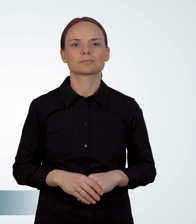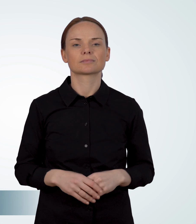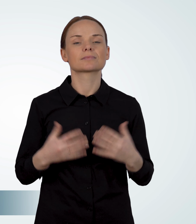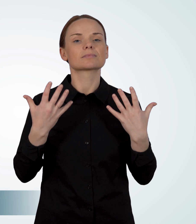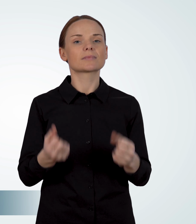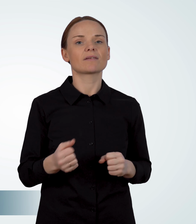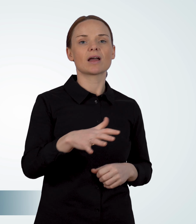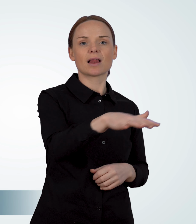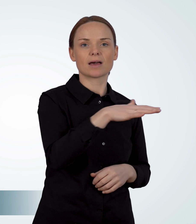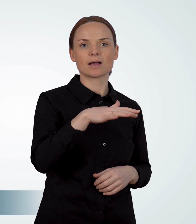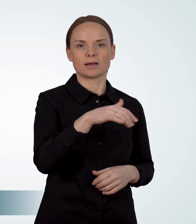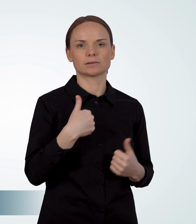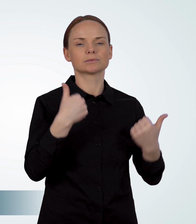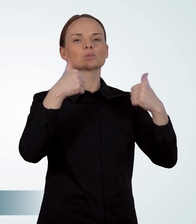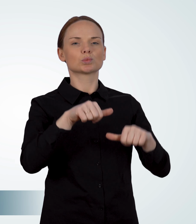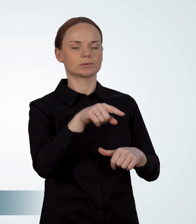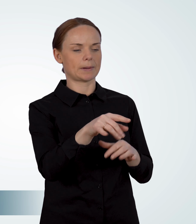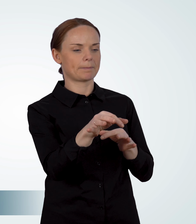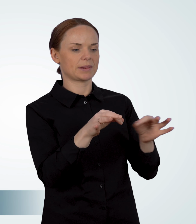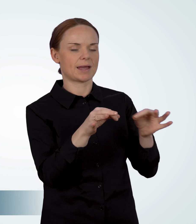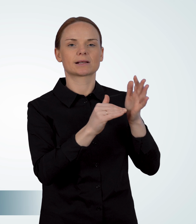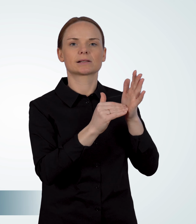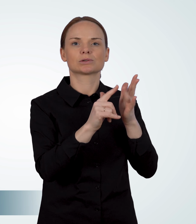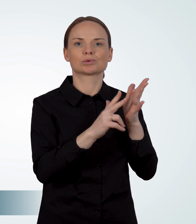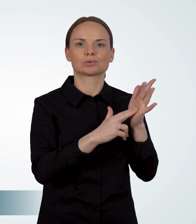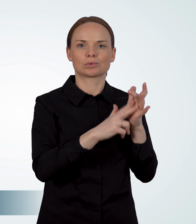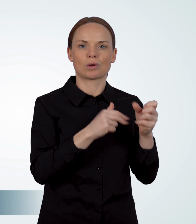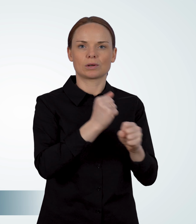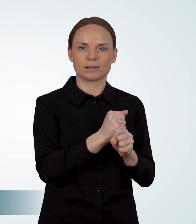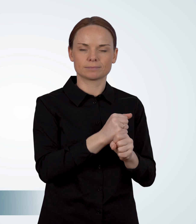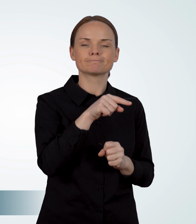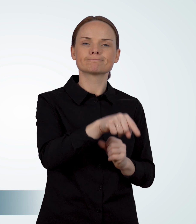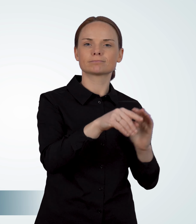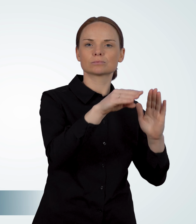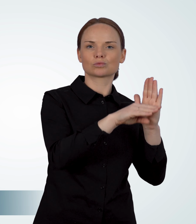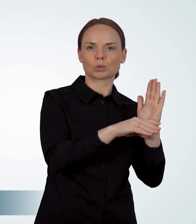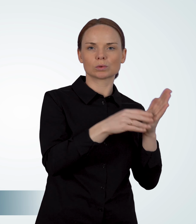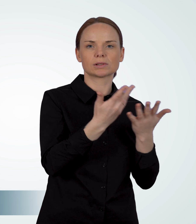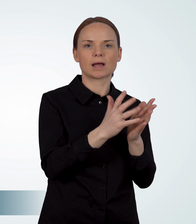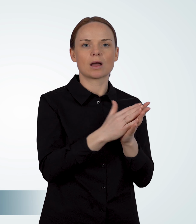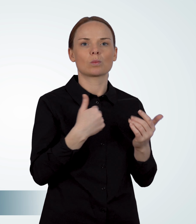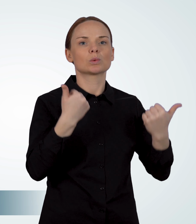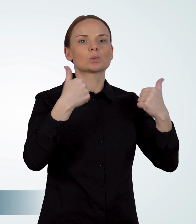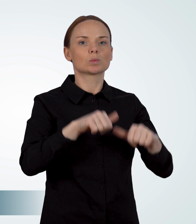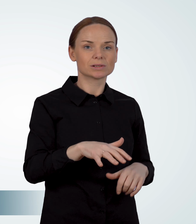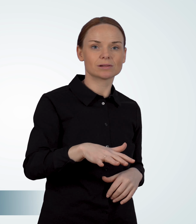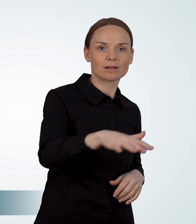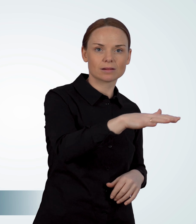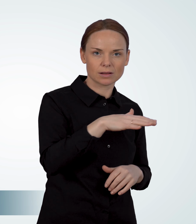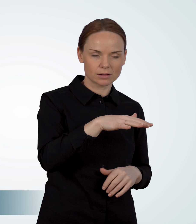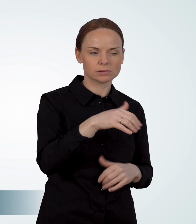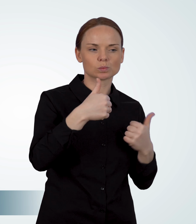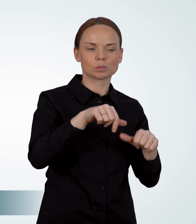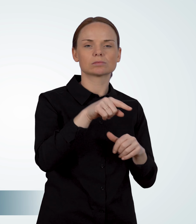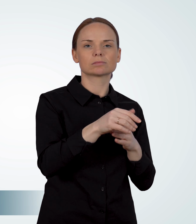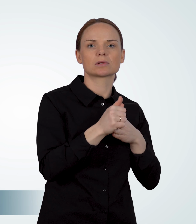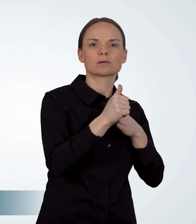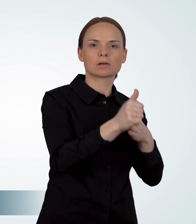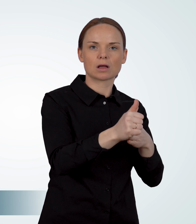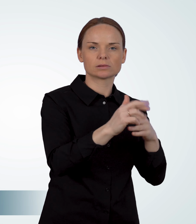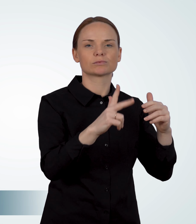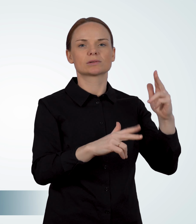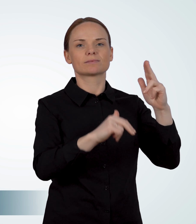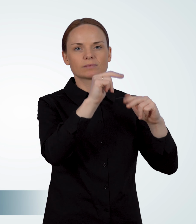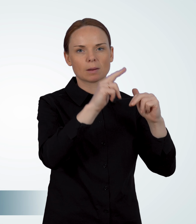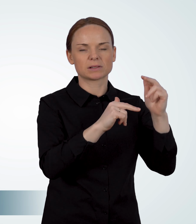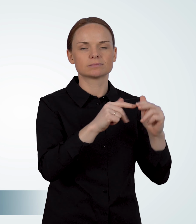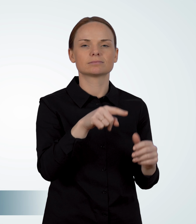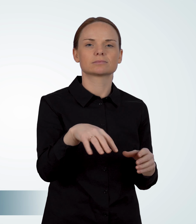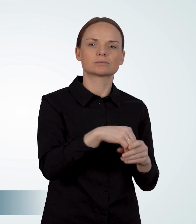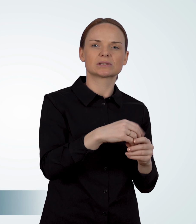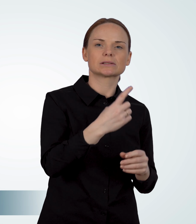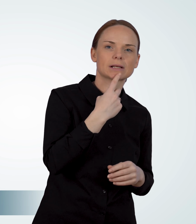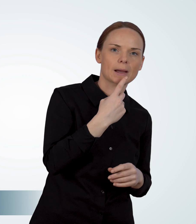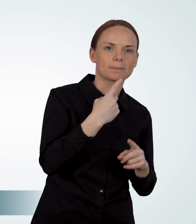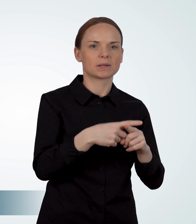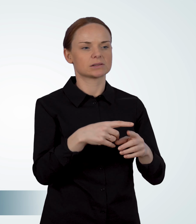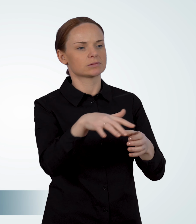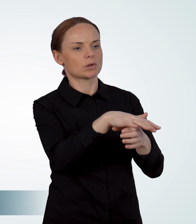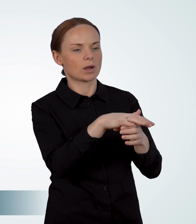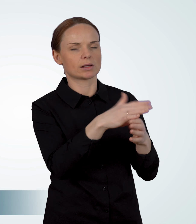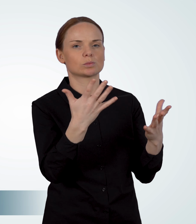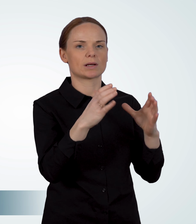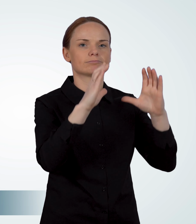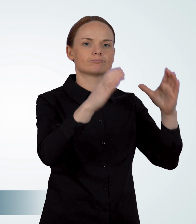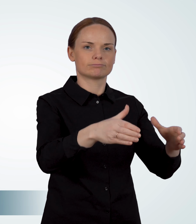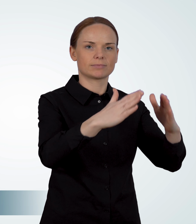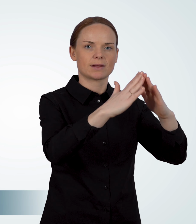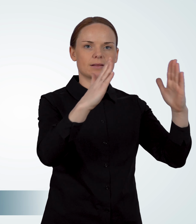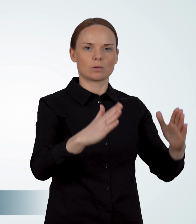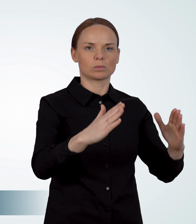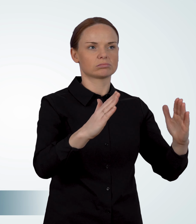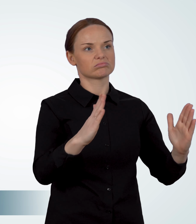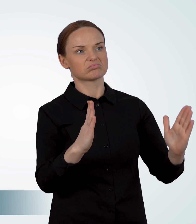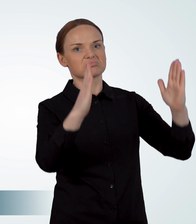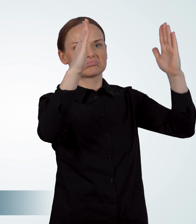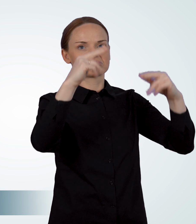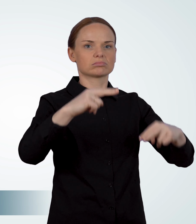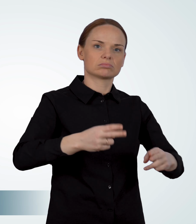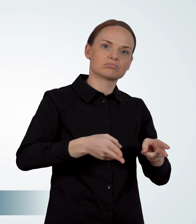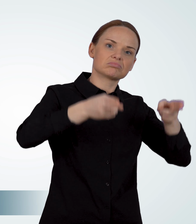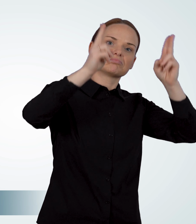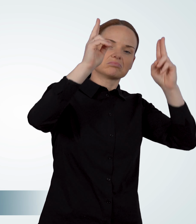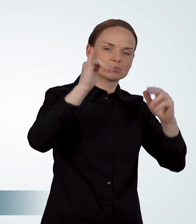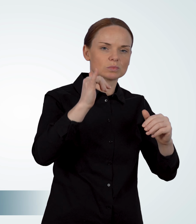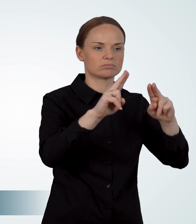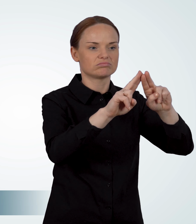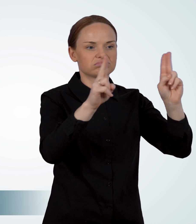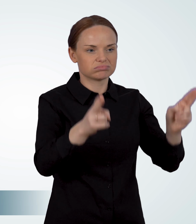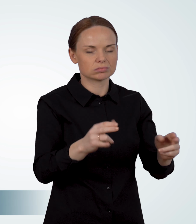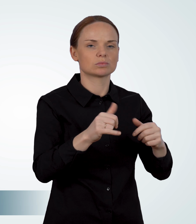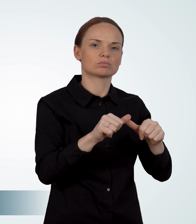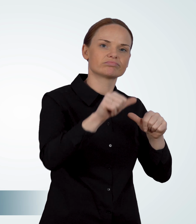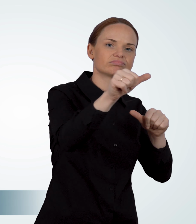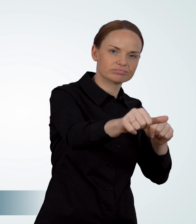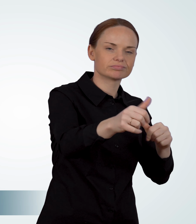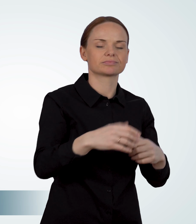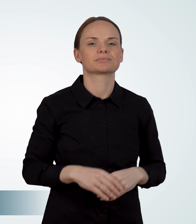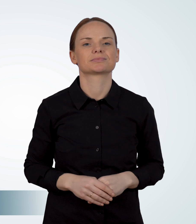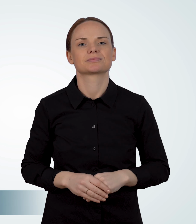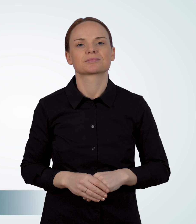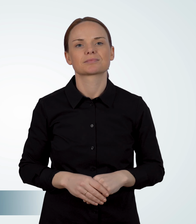Land use planning and zoning regulates how land is used and guides development, including the type and location of housing.